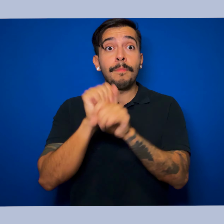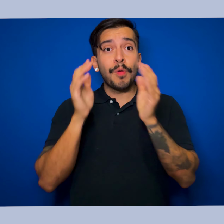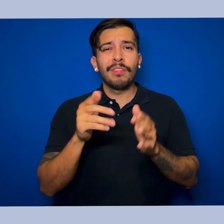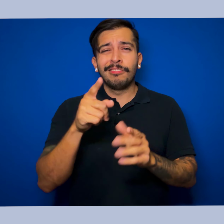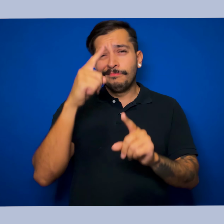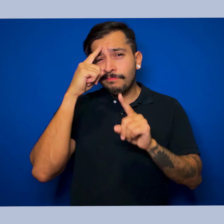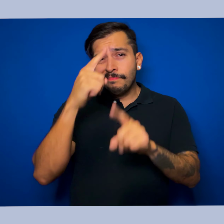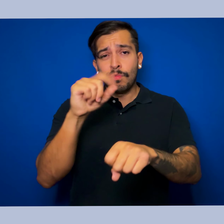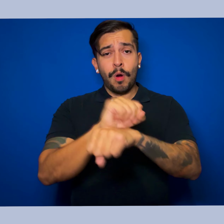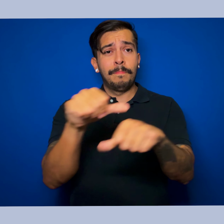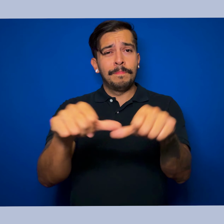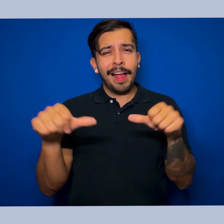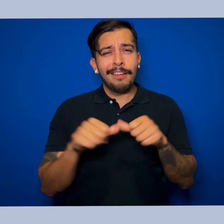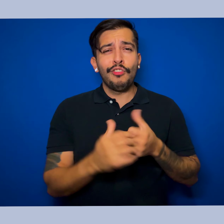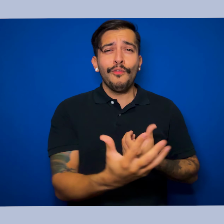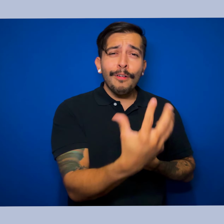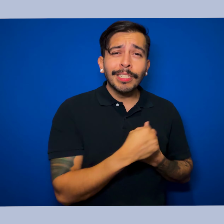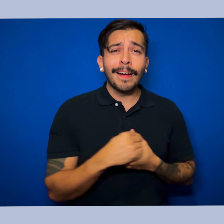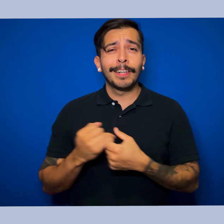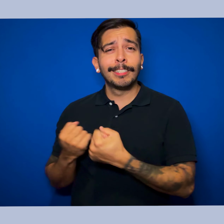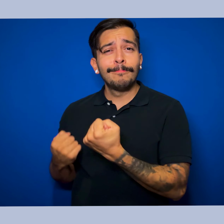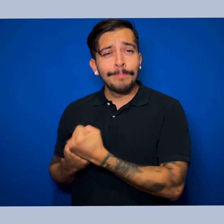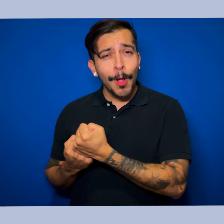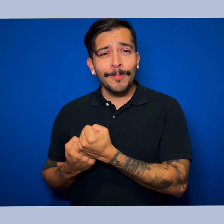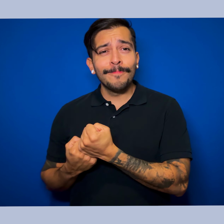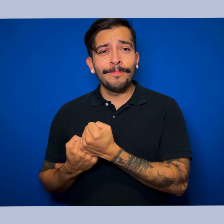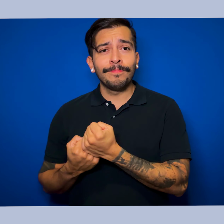that you strive to have an inclusive, supportive workplace